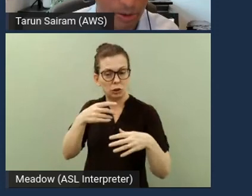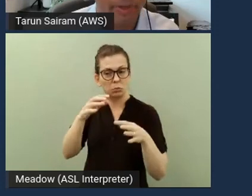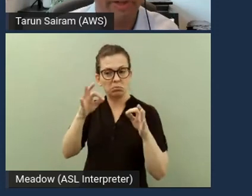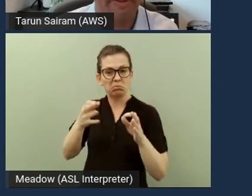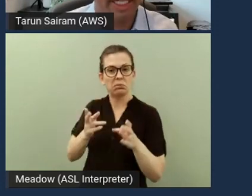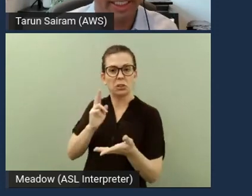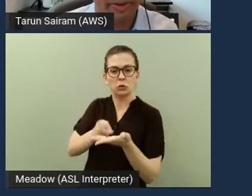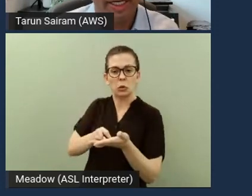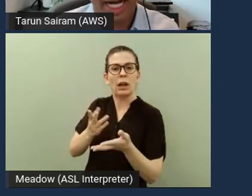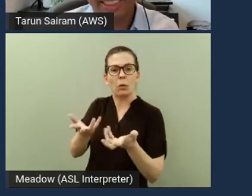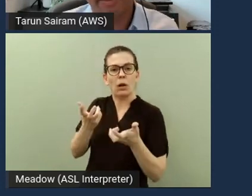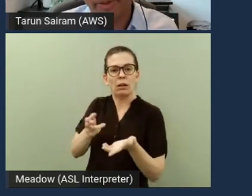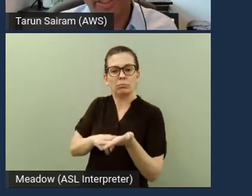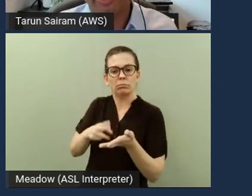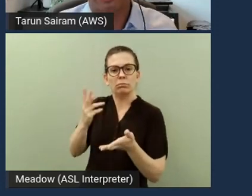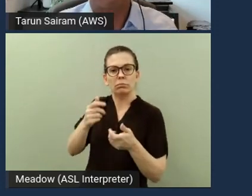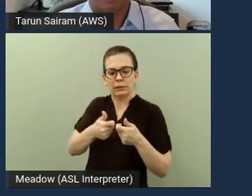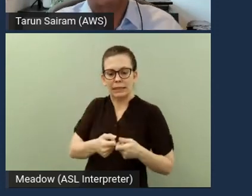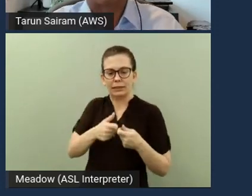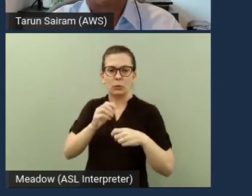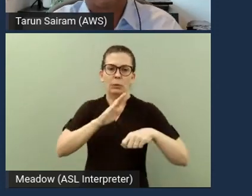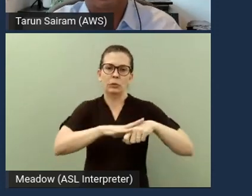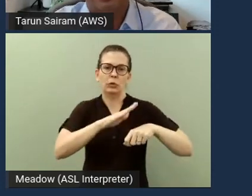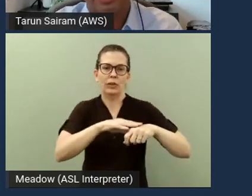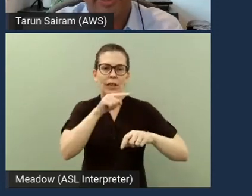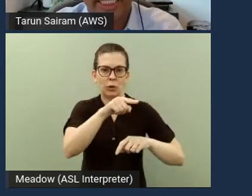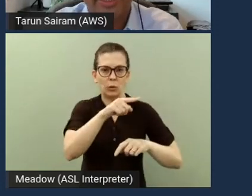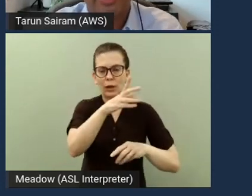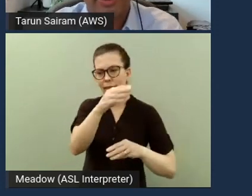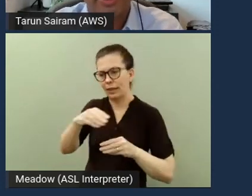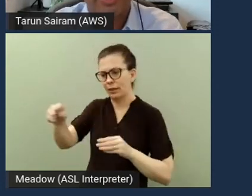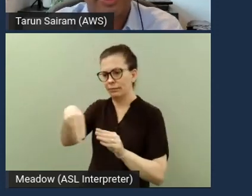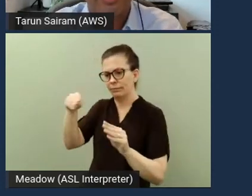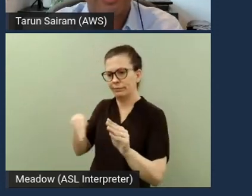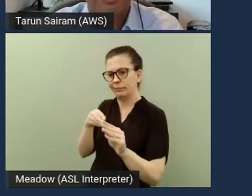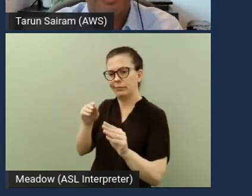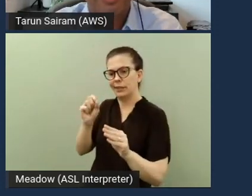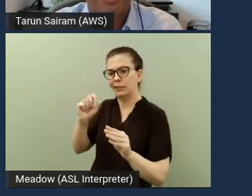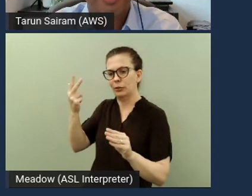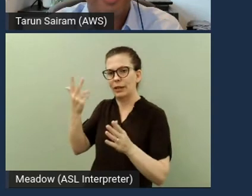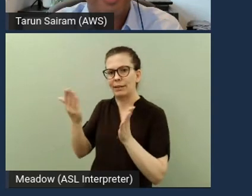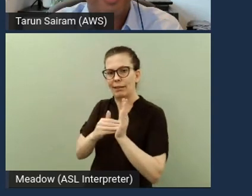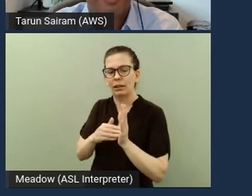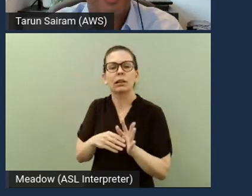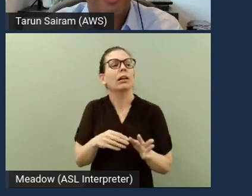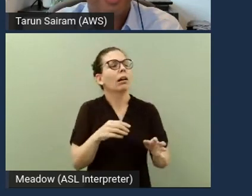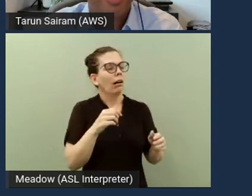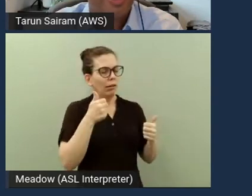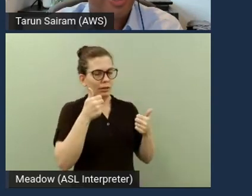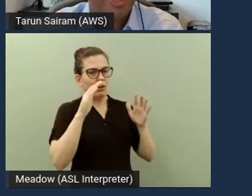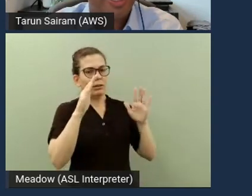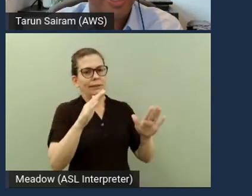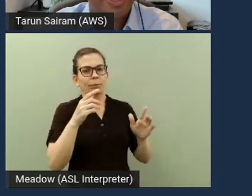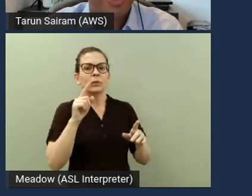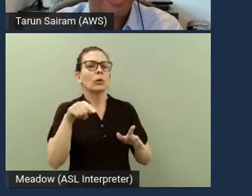we notify you and then put the results back in S3. Okay, excellent, so now basically the thing you've triggered here, it's gonna trigger